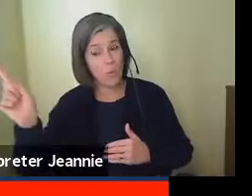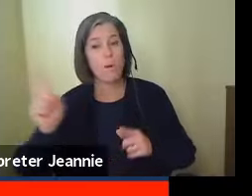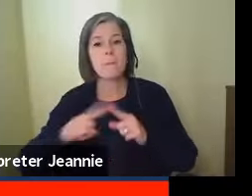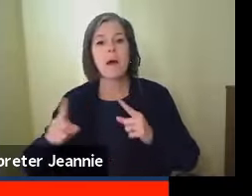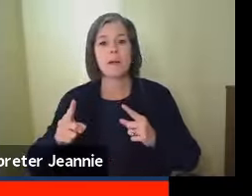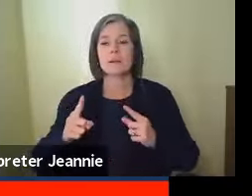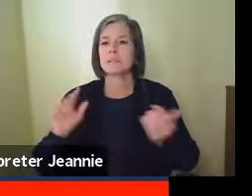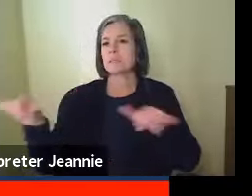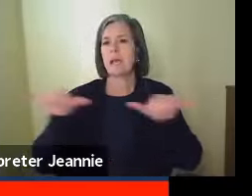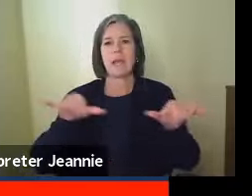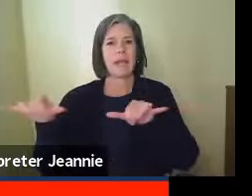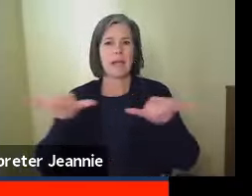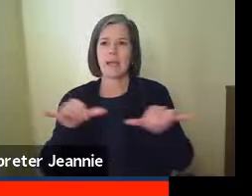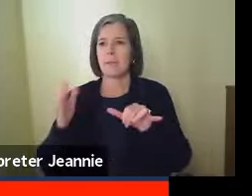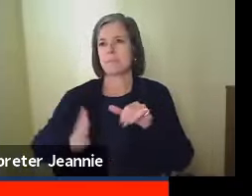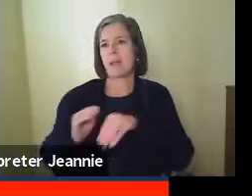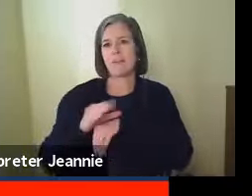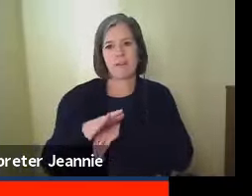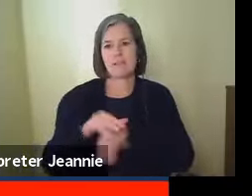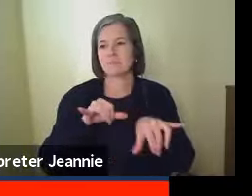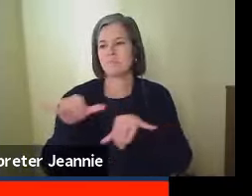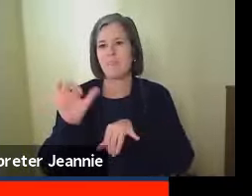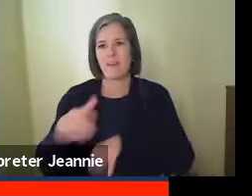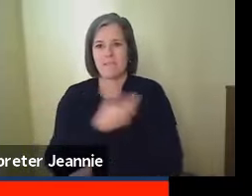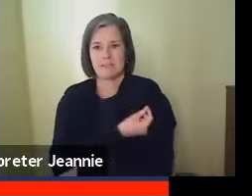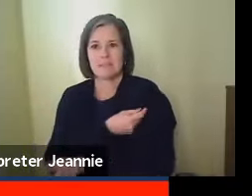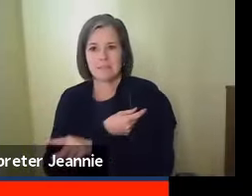of side effect profile with that. It might take you a day or